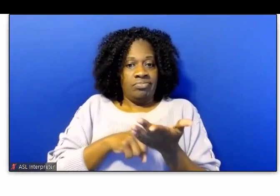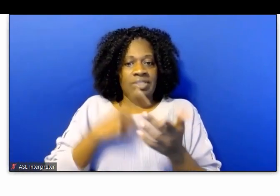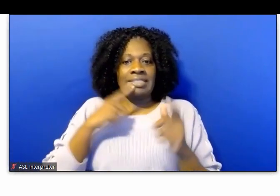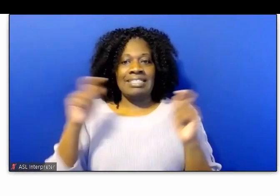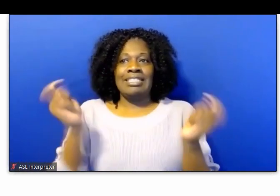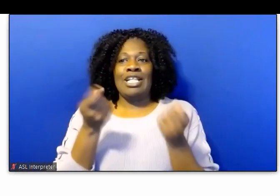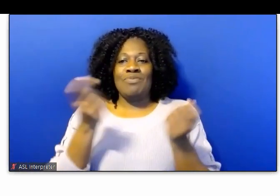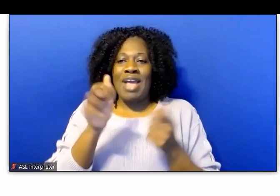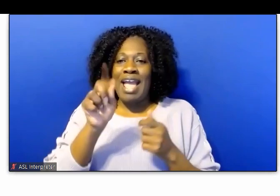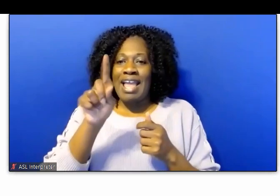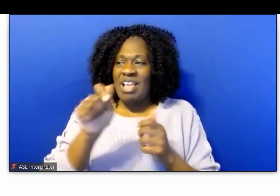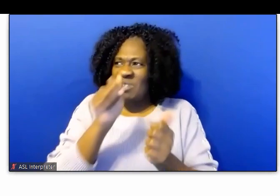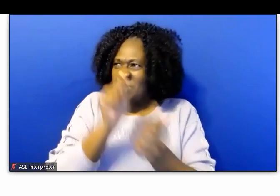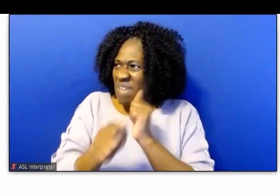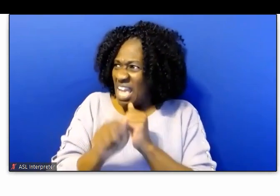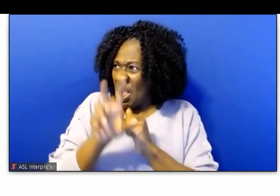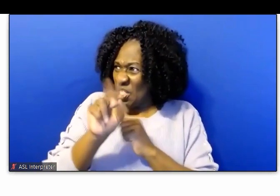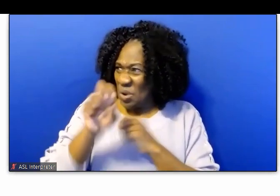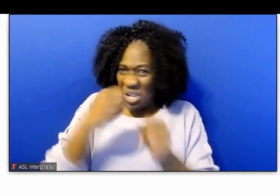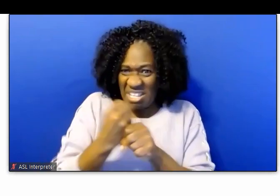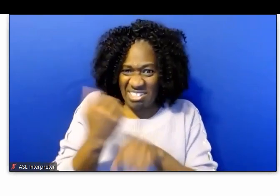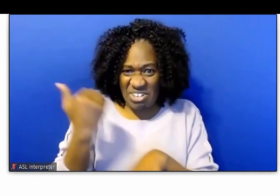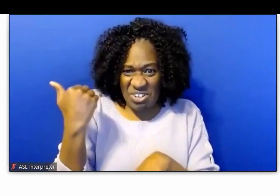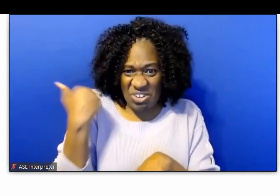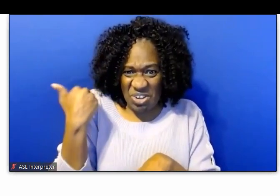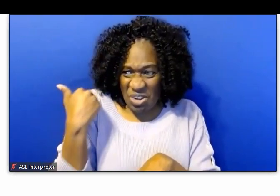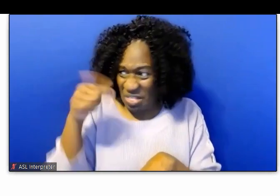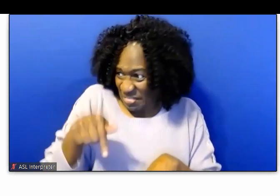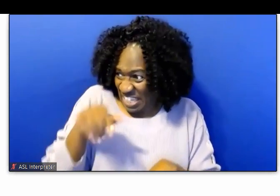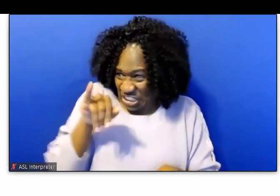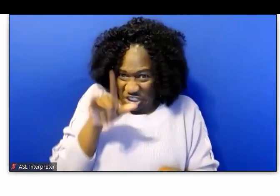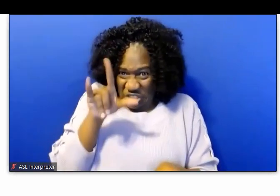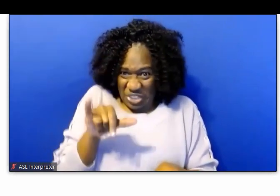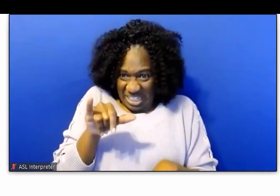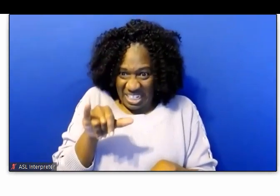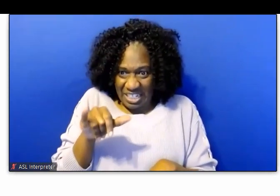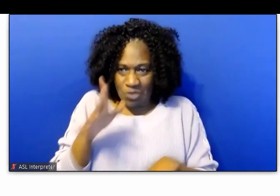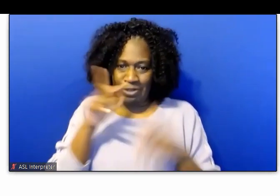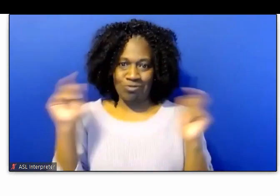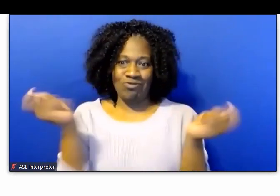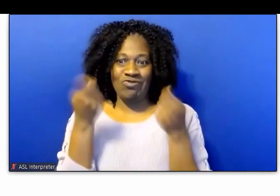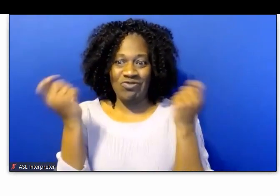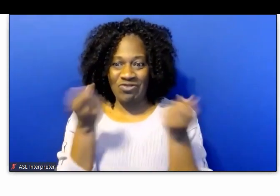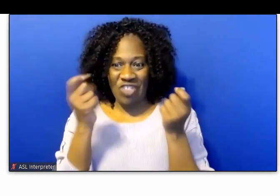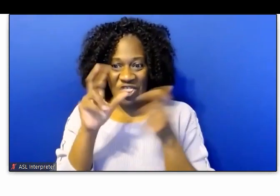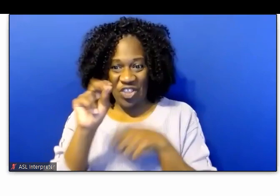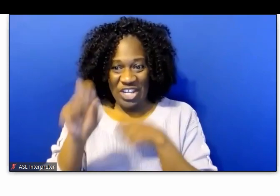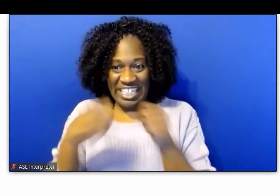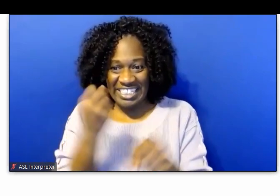The law was passed 30 years ago and this July will be the anniversary, and plug,